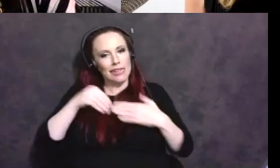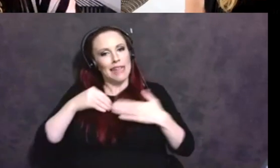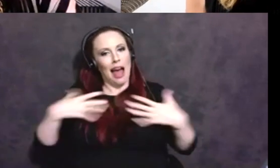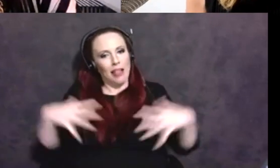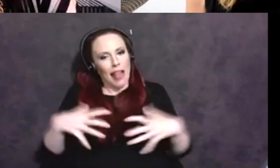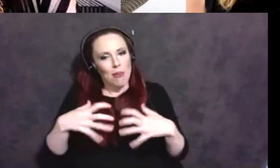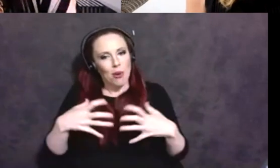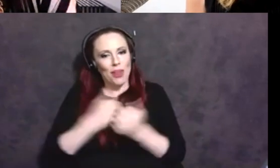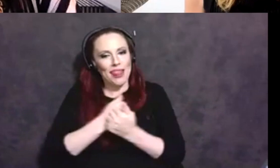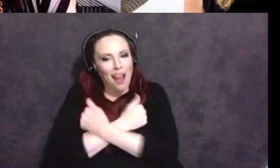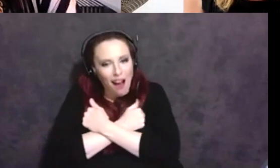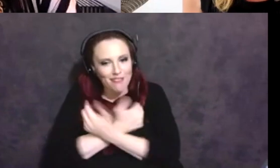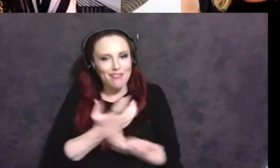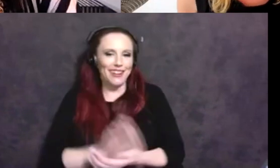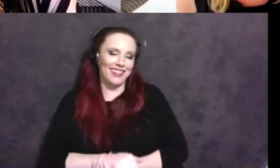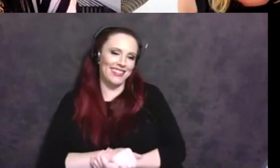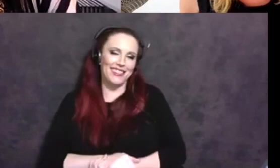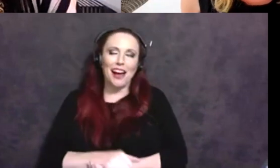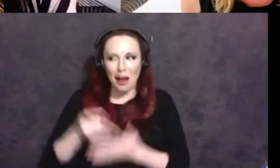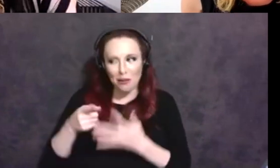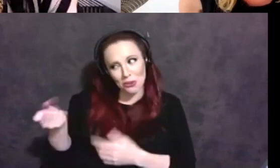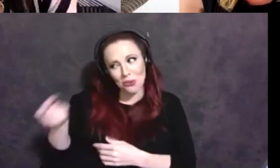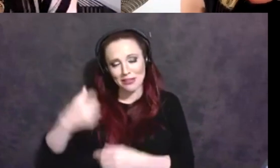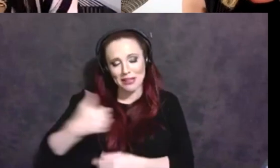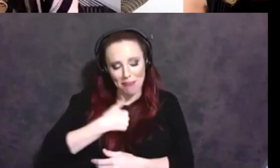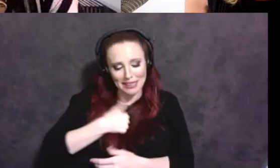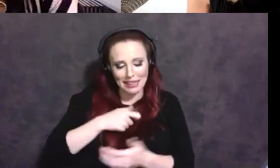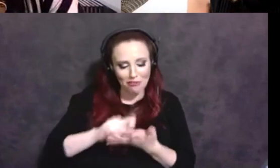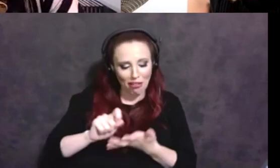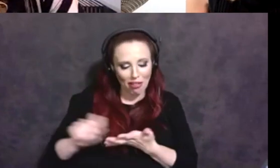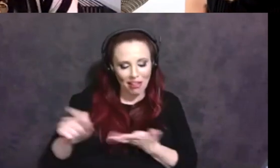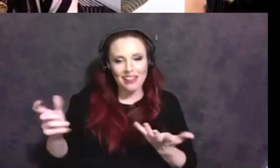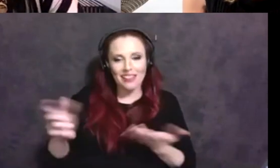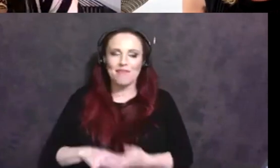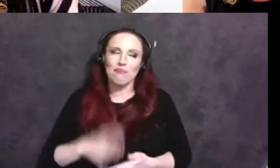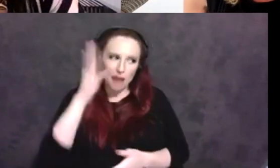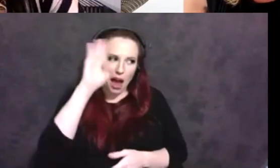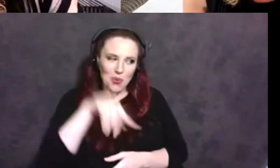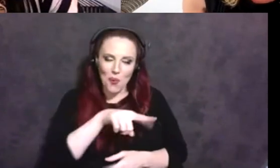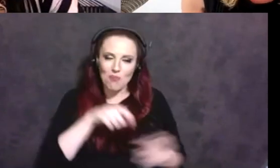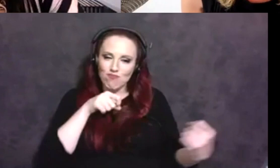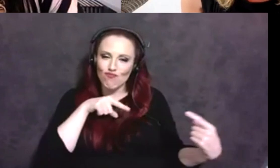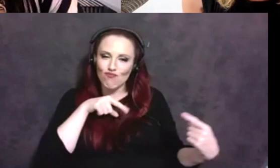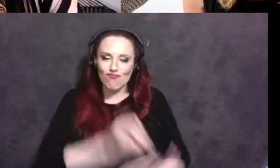it. Then I am like hell yes I wrote that book. It was like giving birth. A true labor of